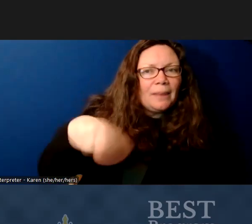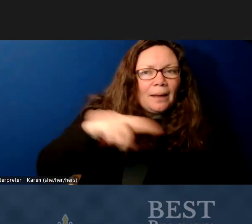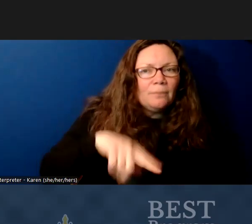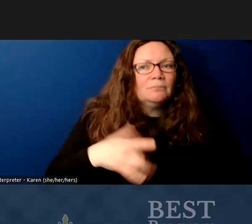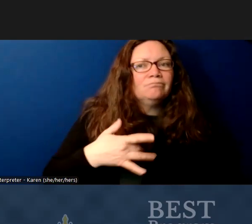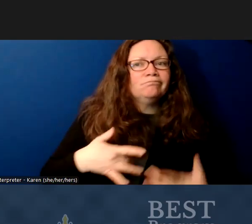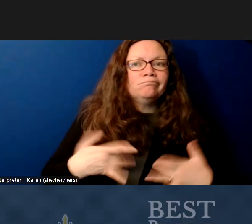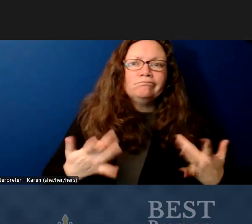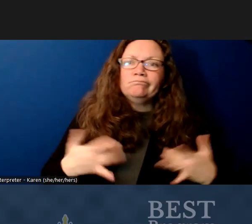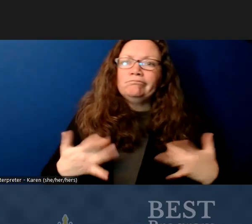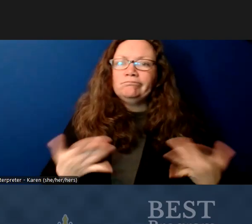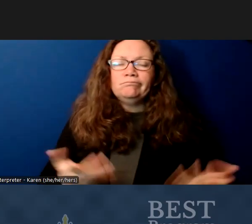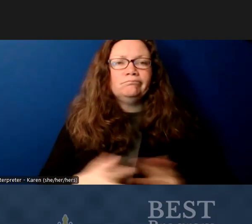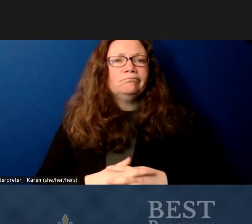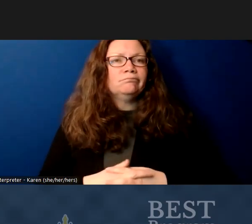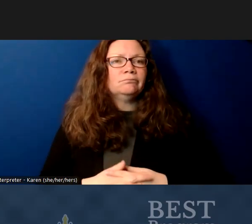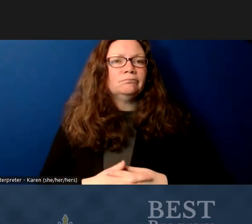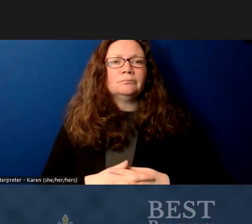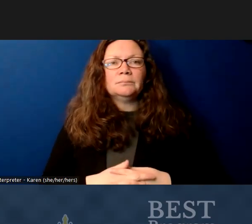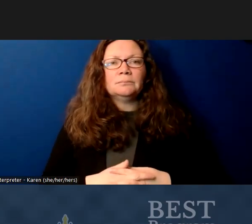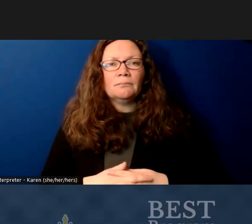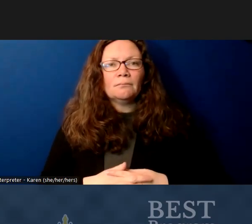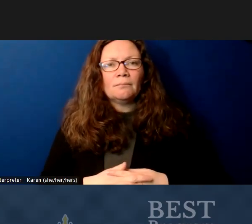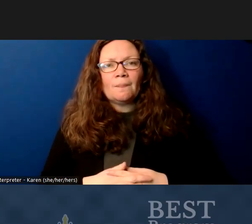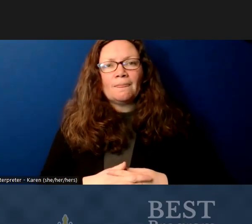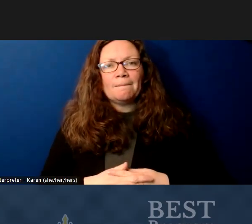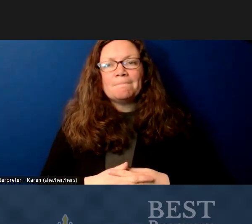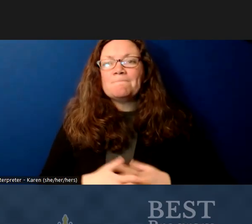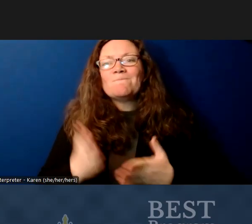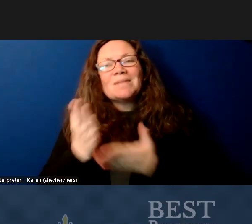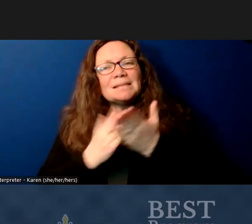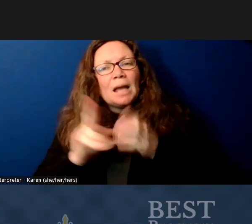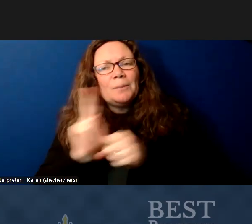Some people may be looking for specific trainings or resources